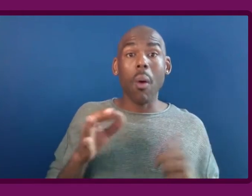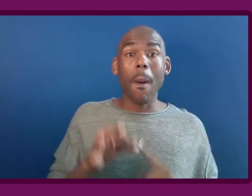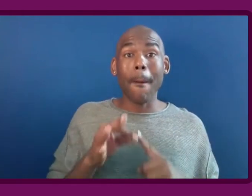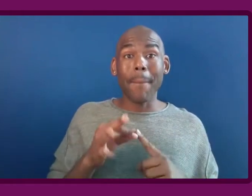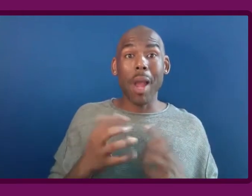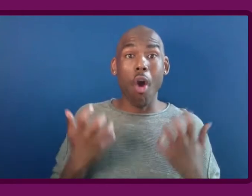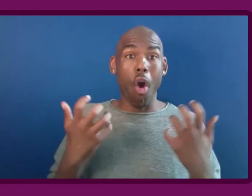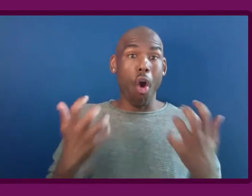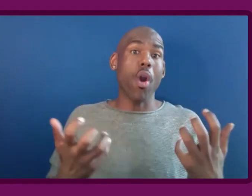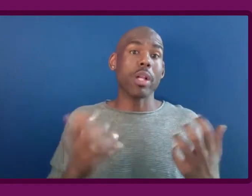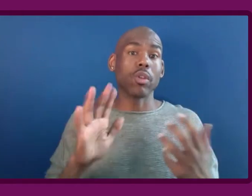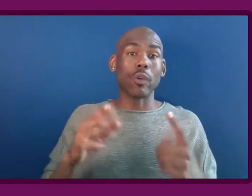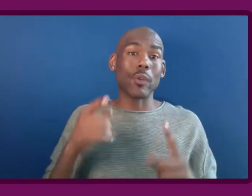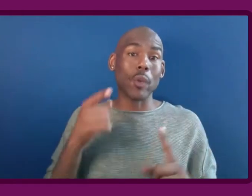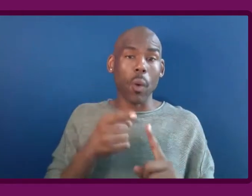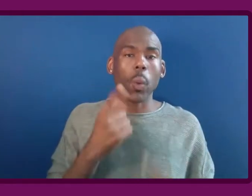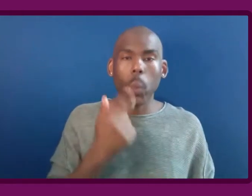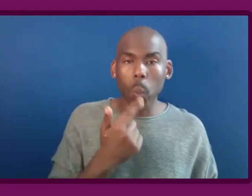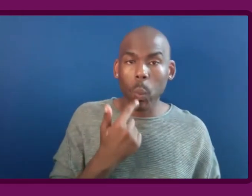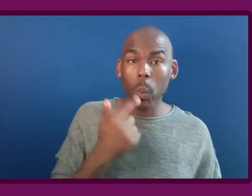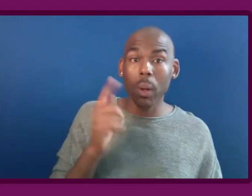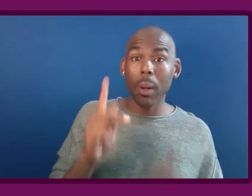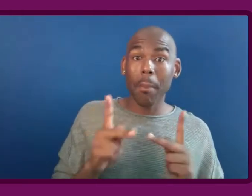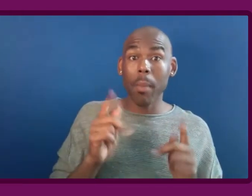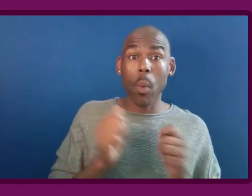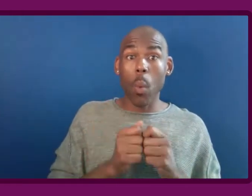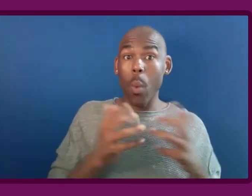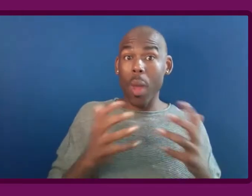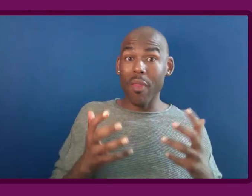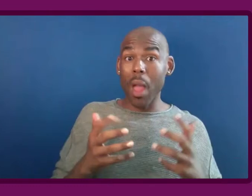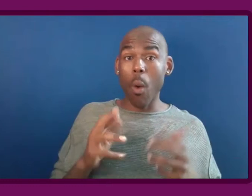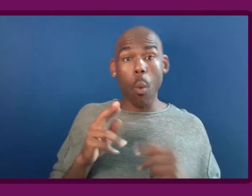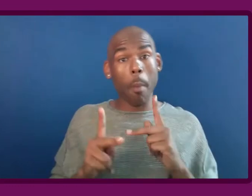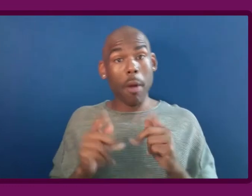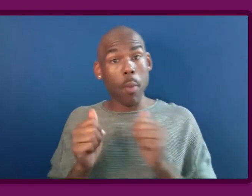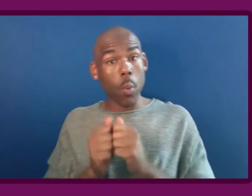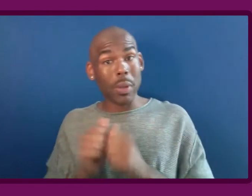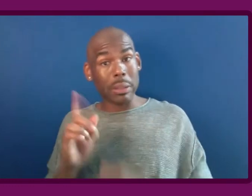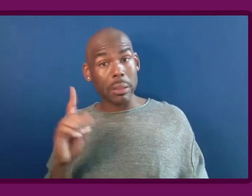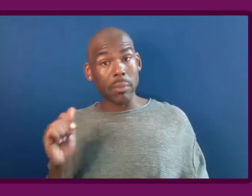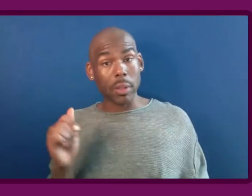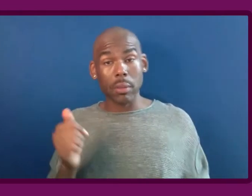her main audience or target, was who? People without disabilities? Or was it people with